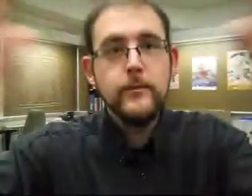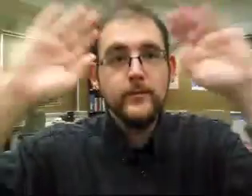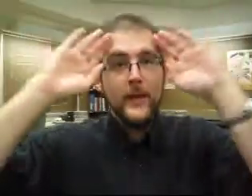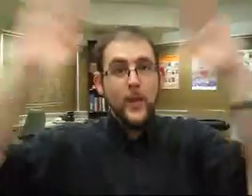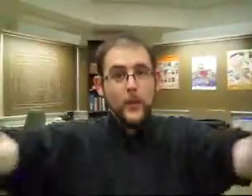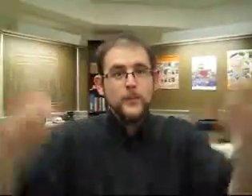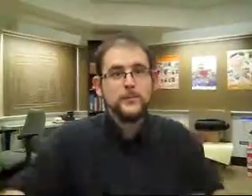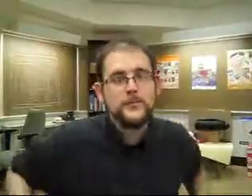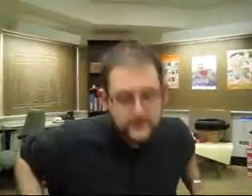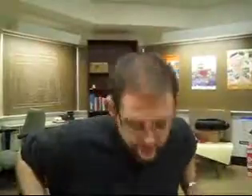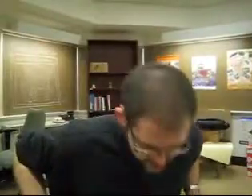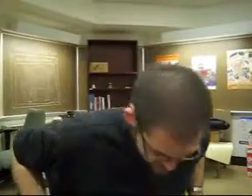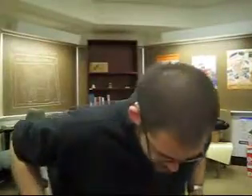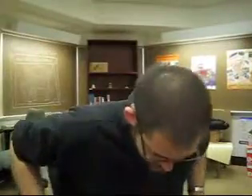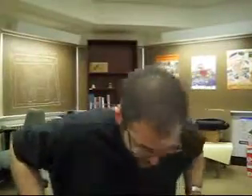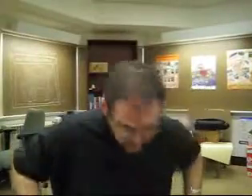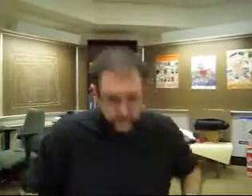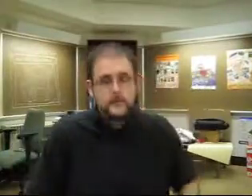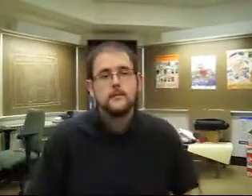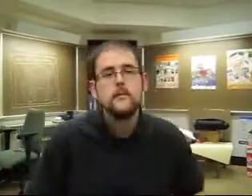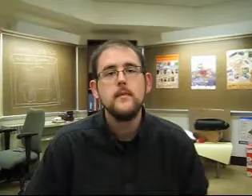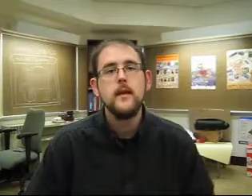Hello!